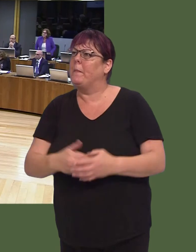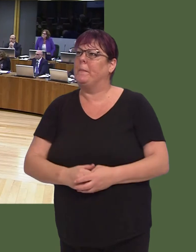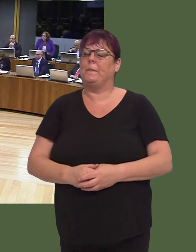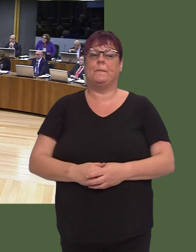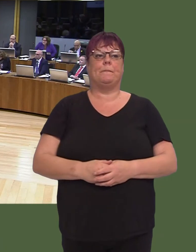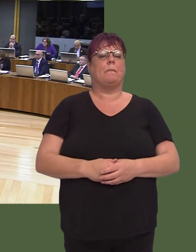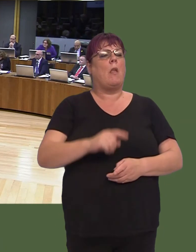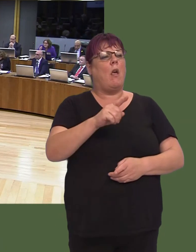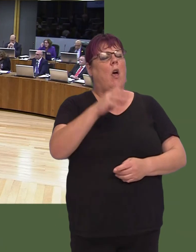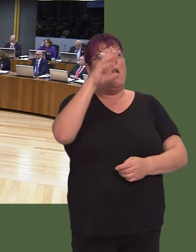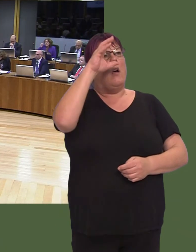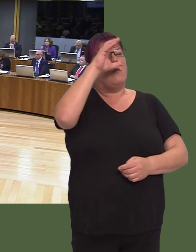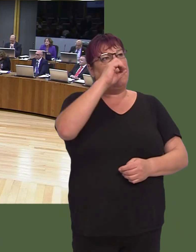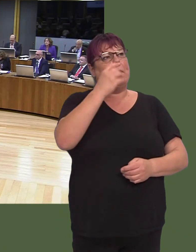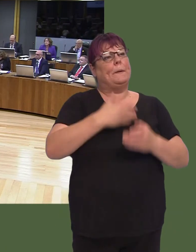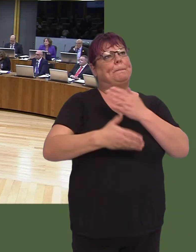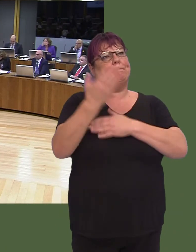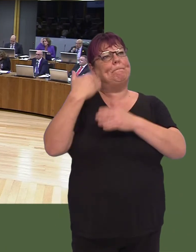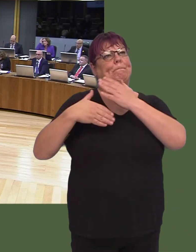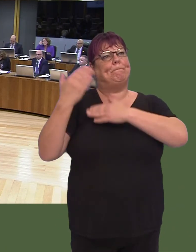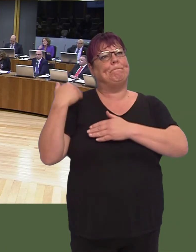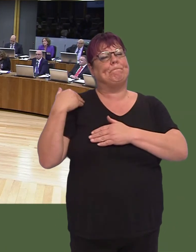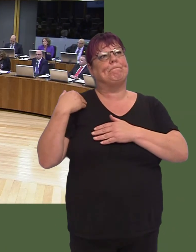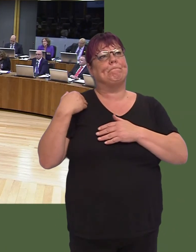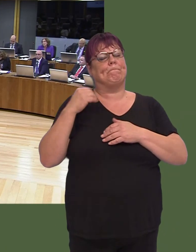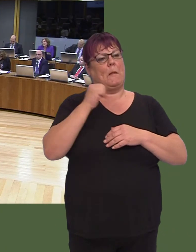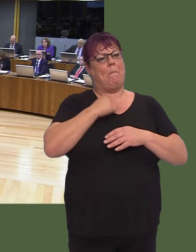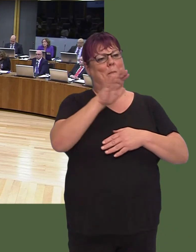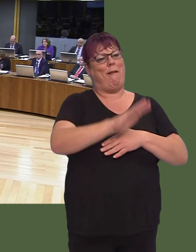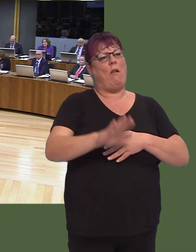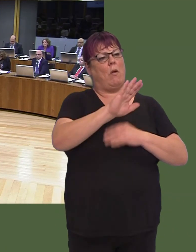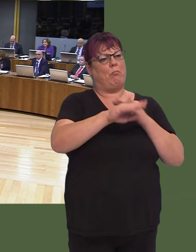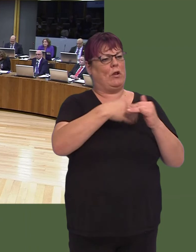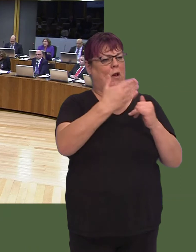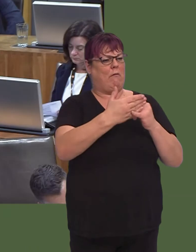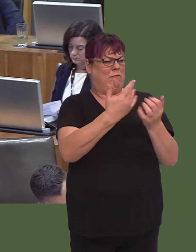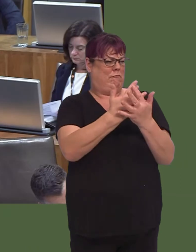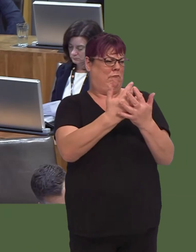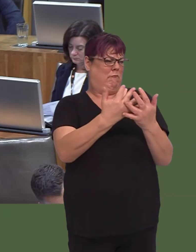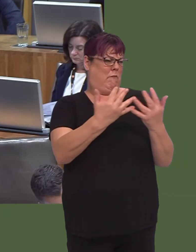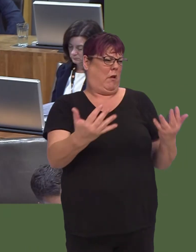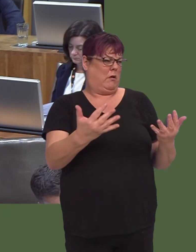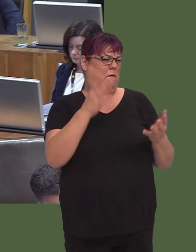Carwyn Jones AM: I remember some years ago there was a spate of suicides in BridgendóI'm